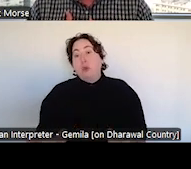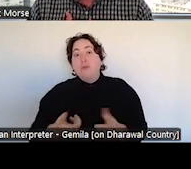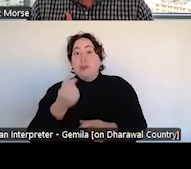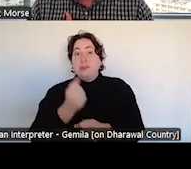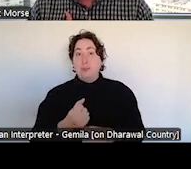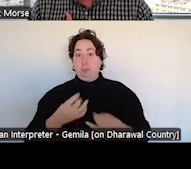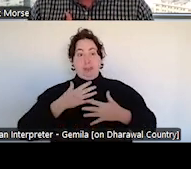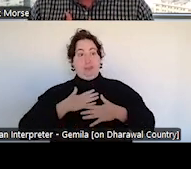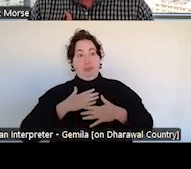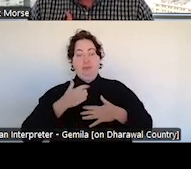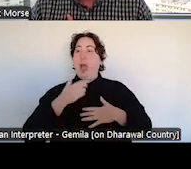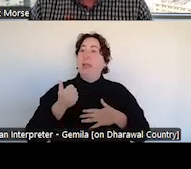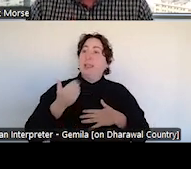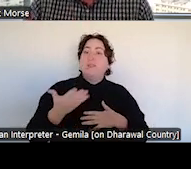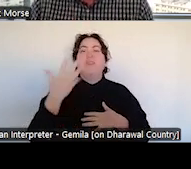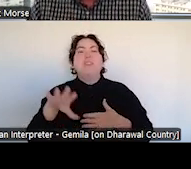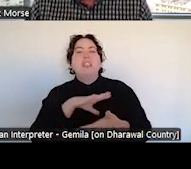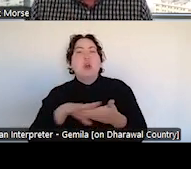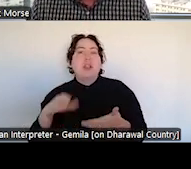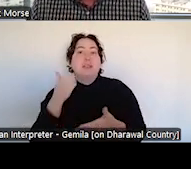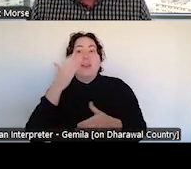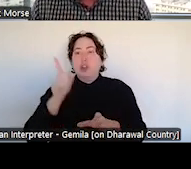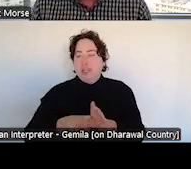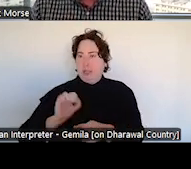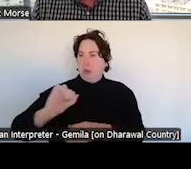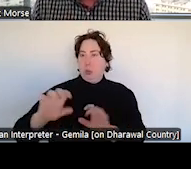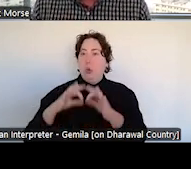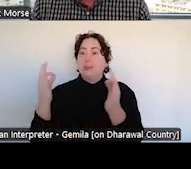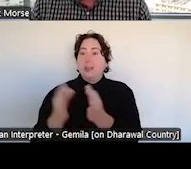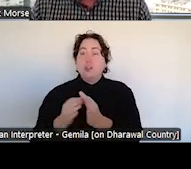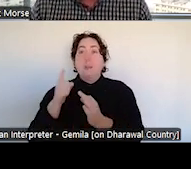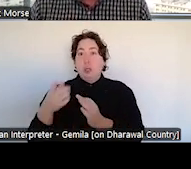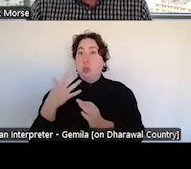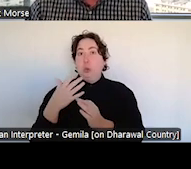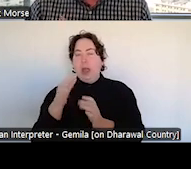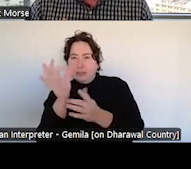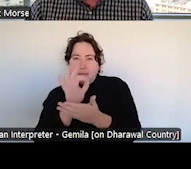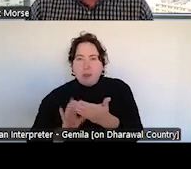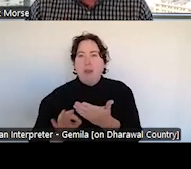providing $50 per year and you are designing a Plus1 matched funding campaign to see if Matt